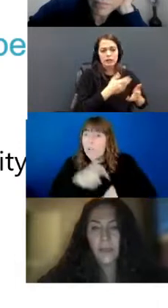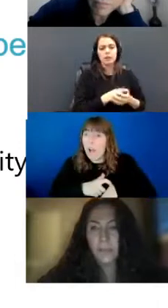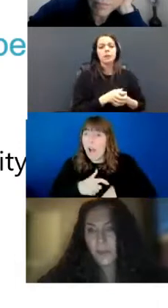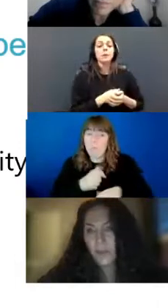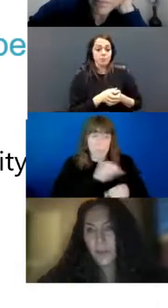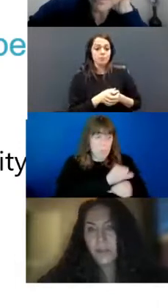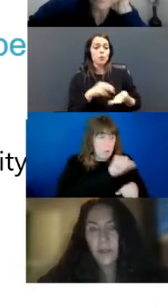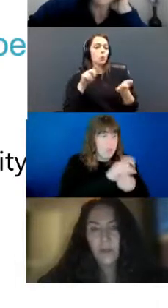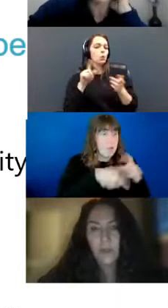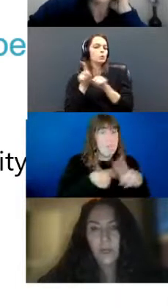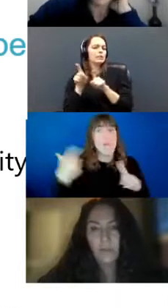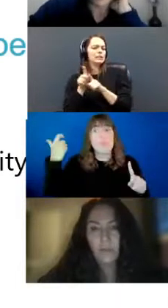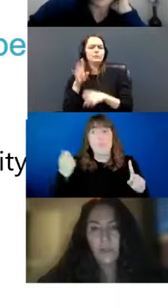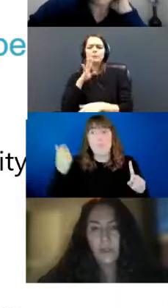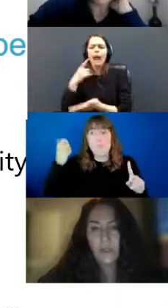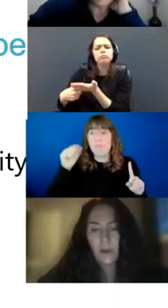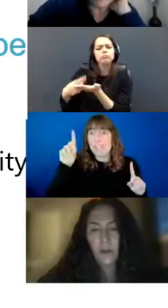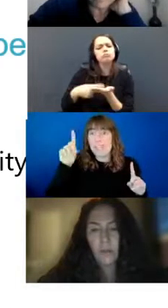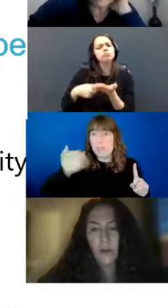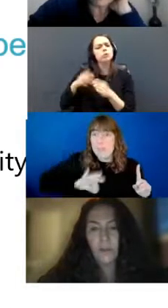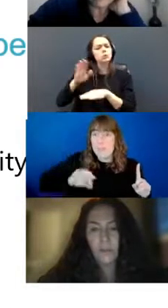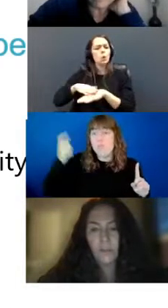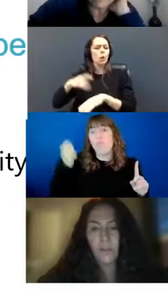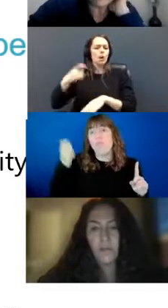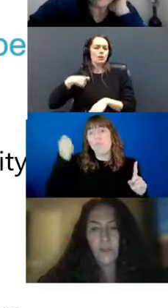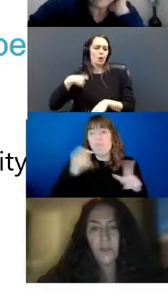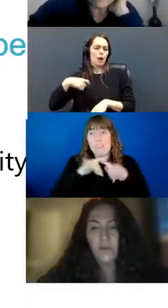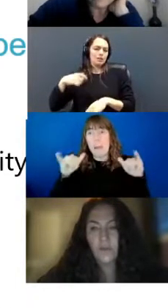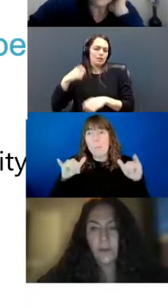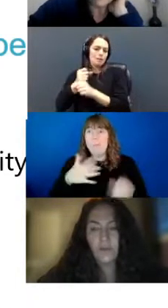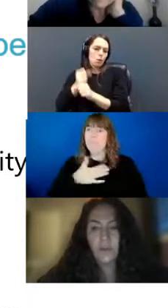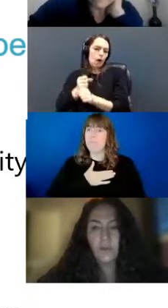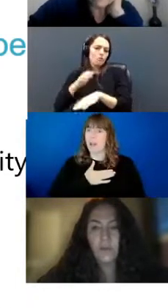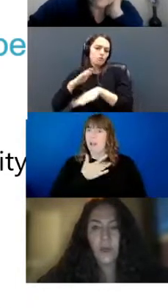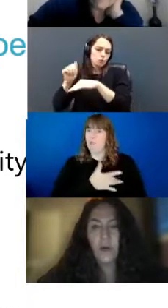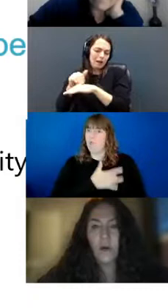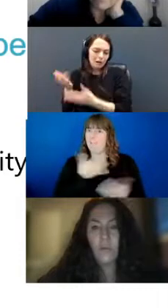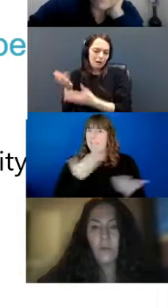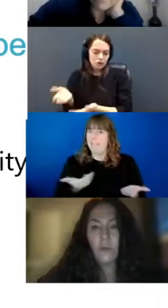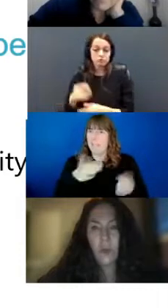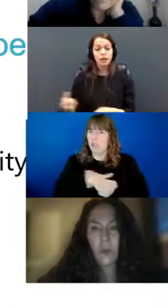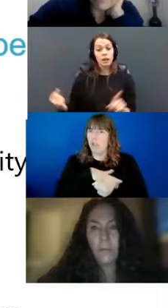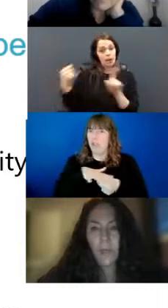benefits and in our province specifically those benefits were caught were clawed back